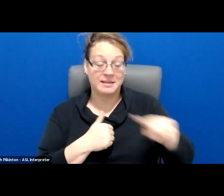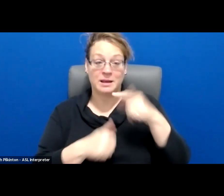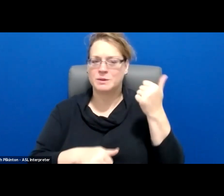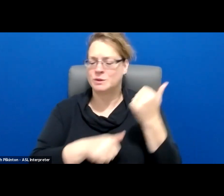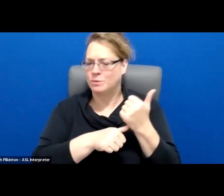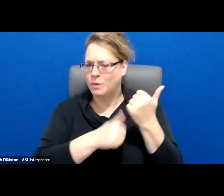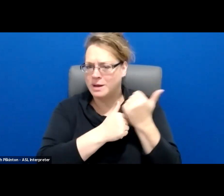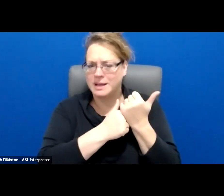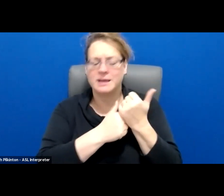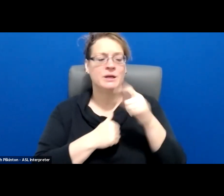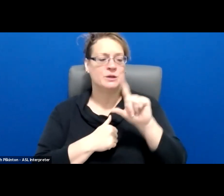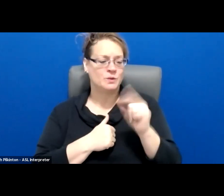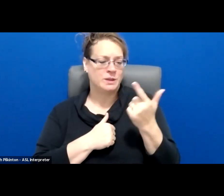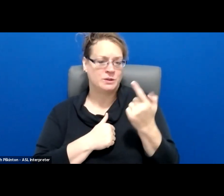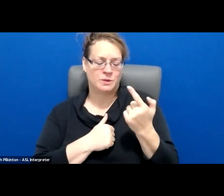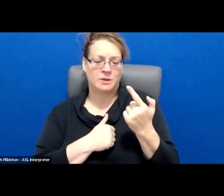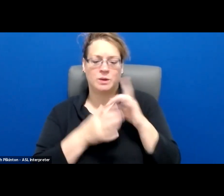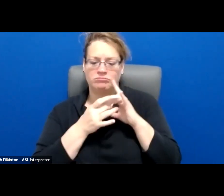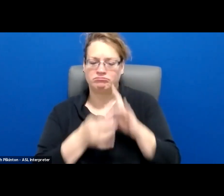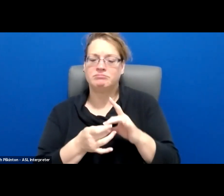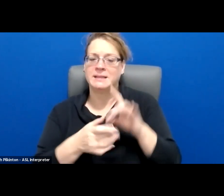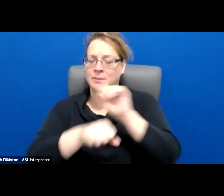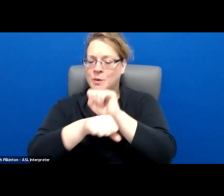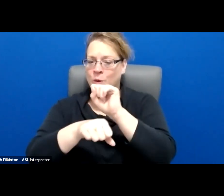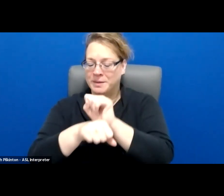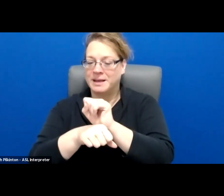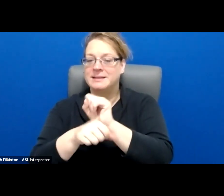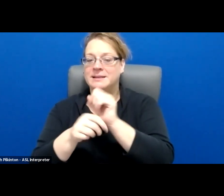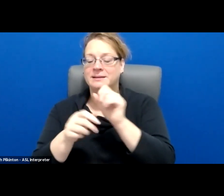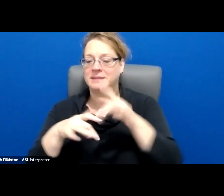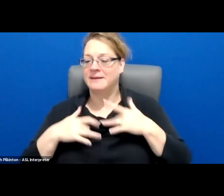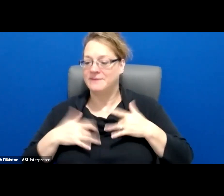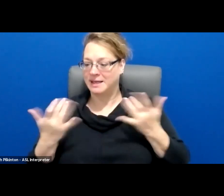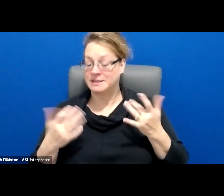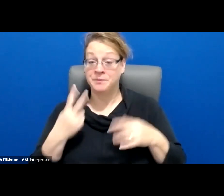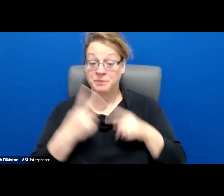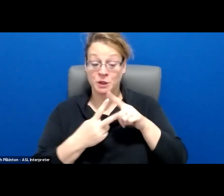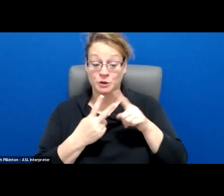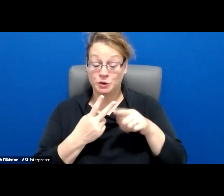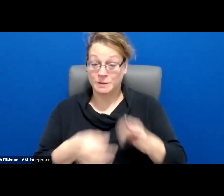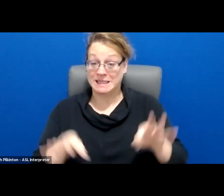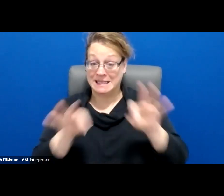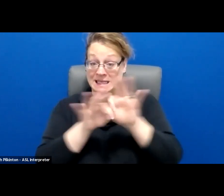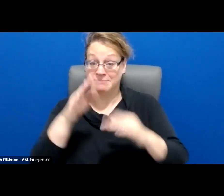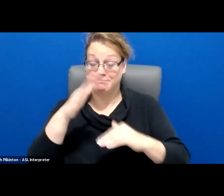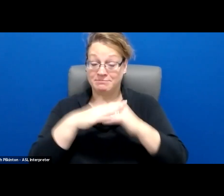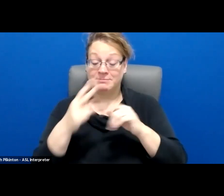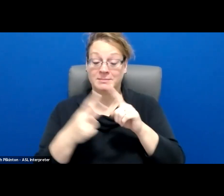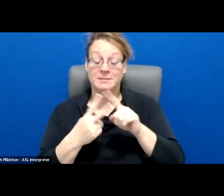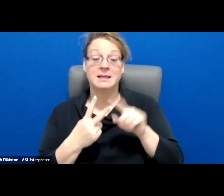And finally, if you will bear with me I will run through our list of extraordinary sponsors and partners for this event.